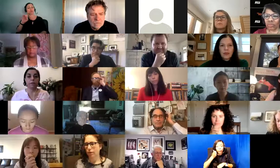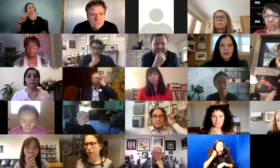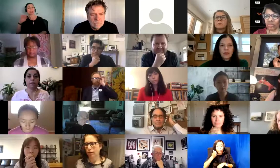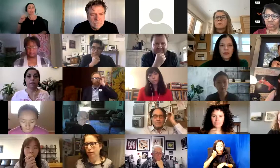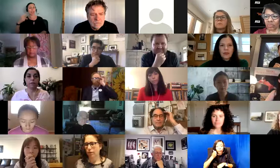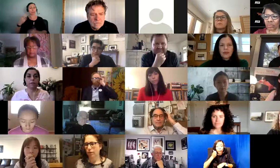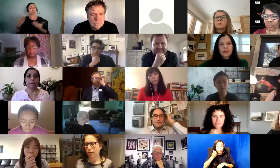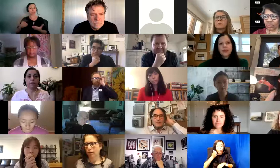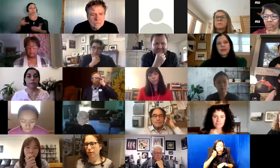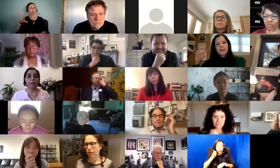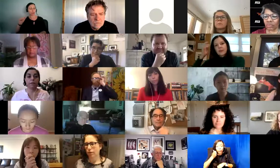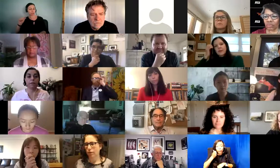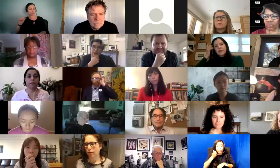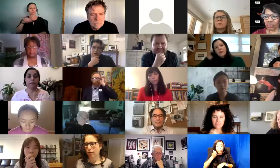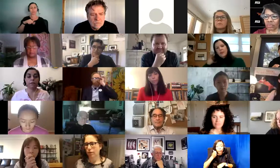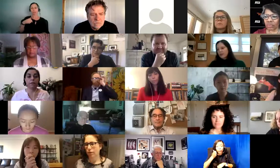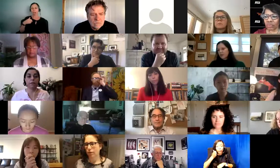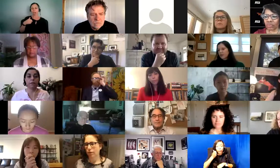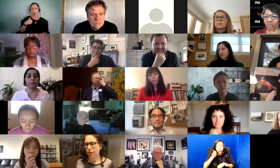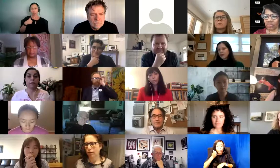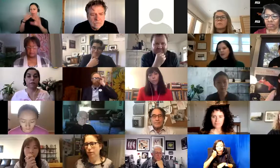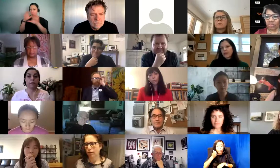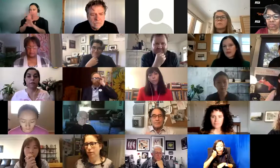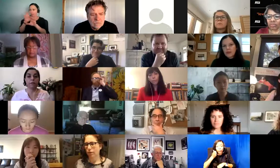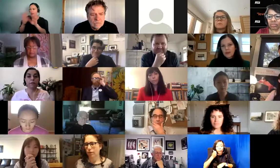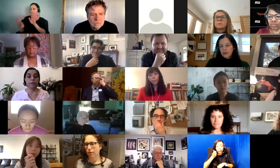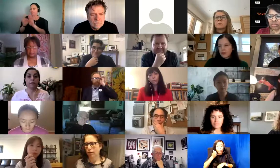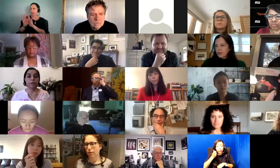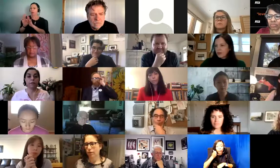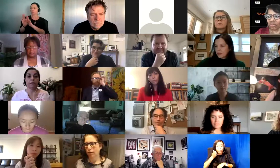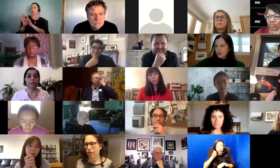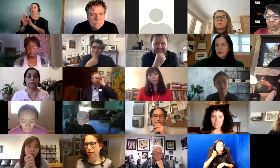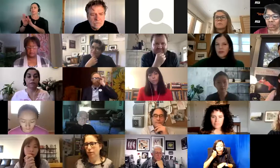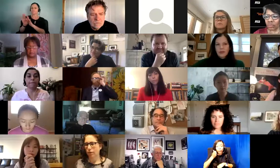where I discovered a conversation and exchange. a window into a world I recognize,